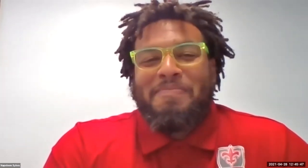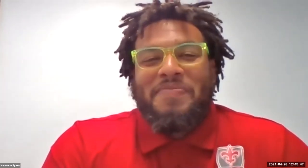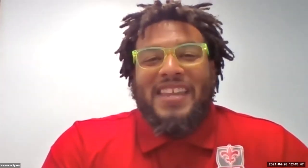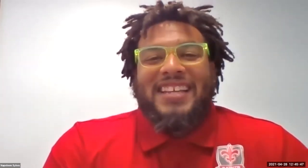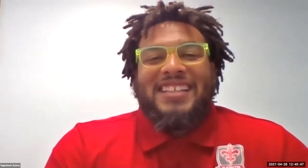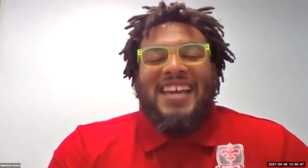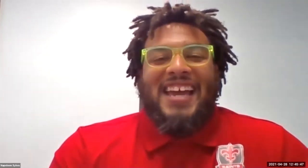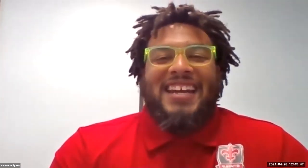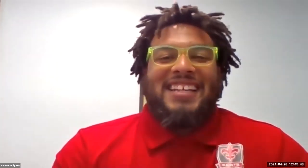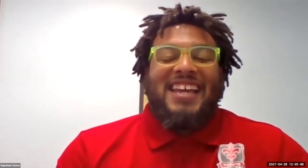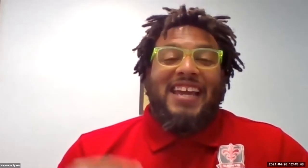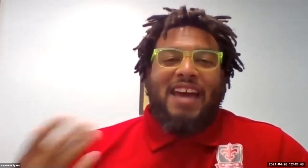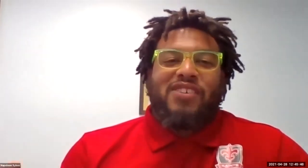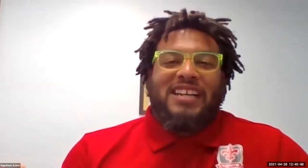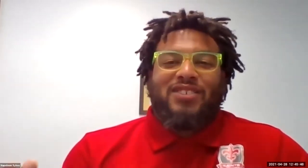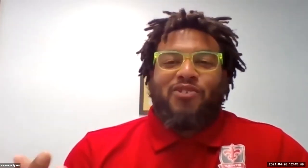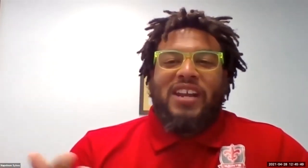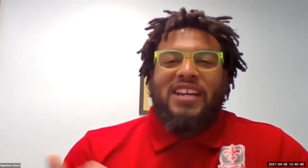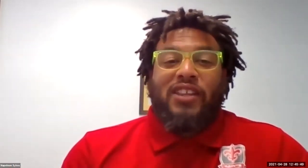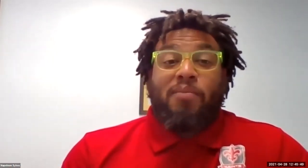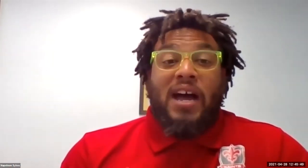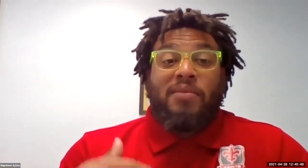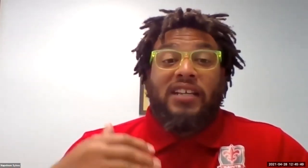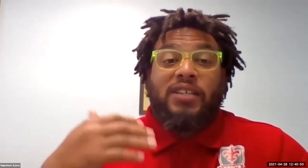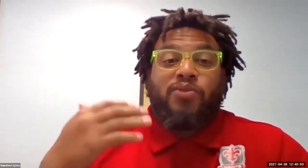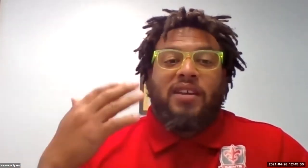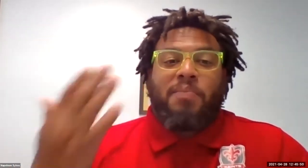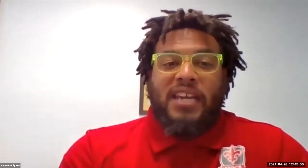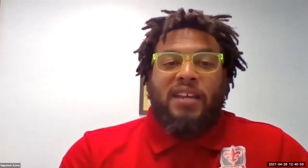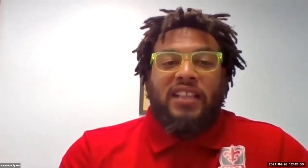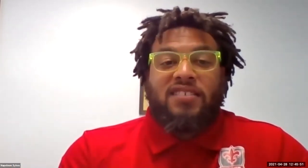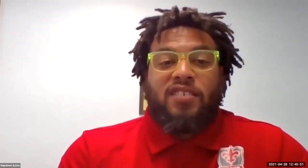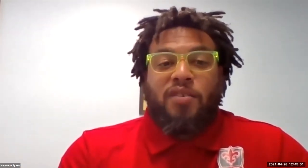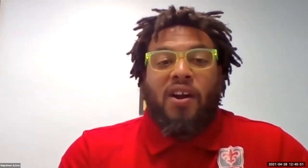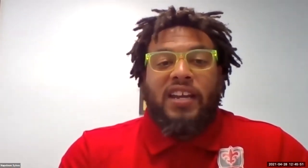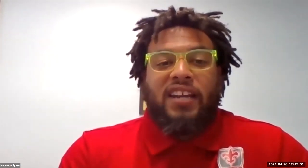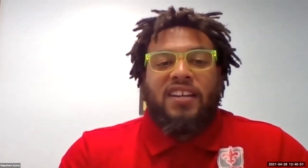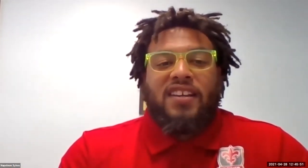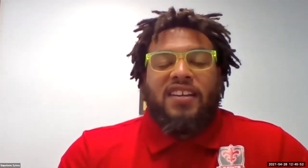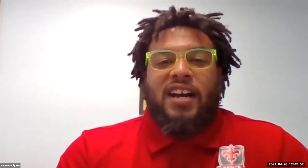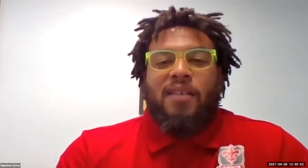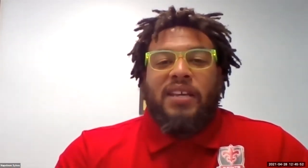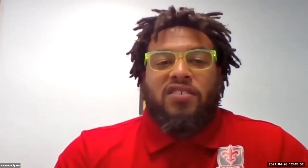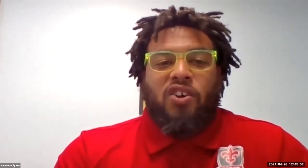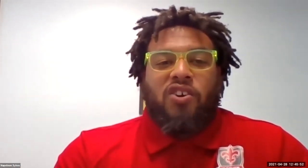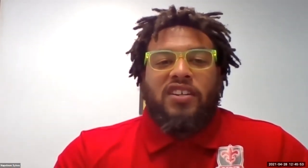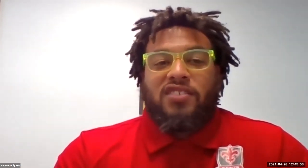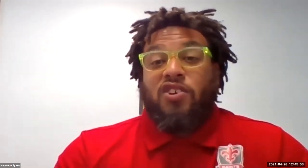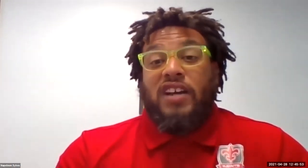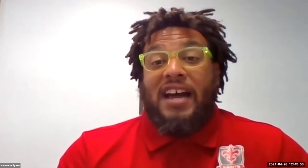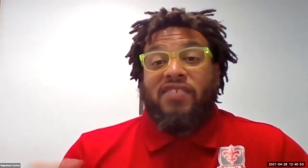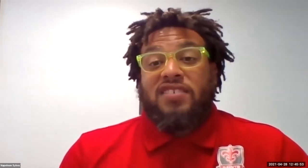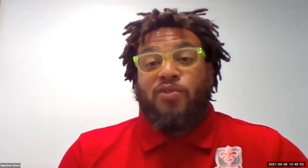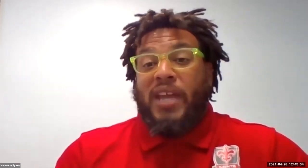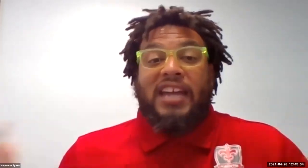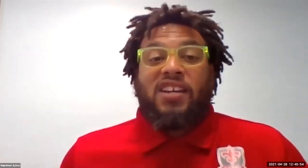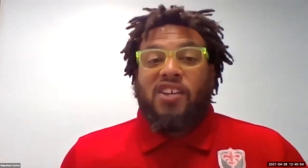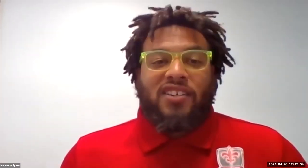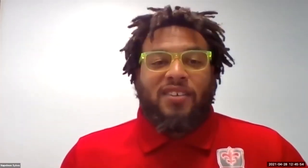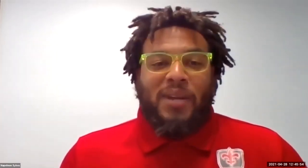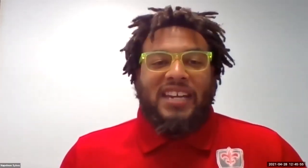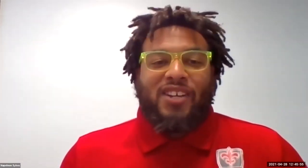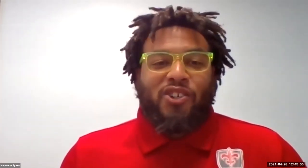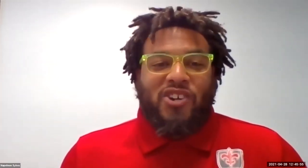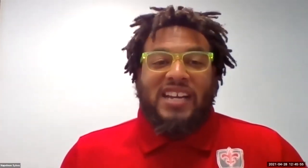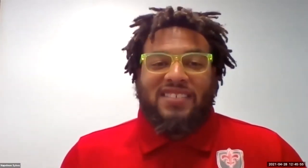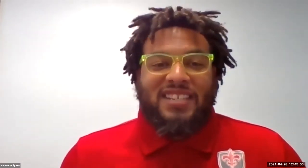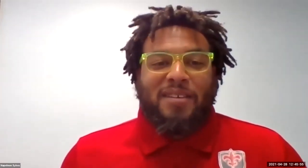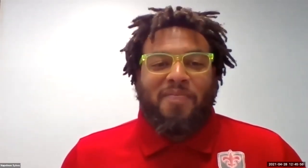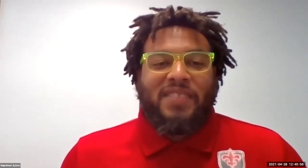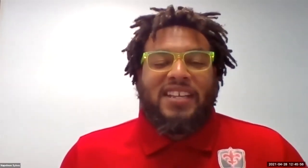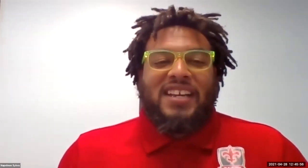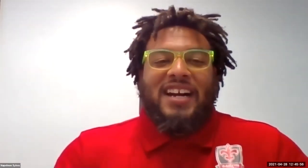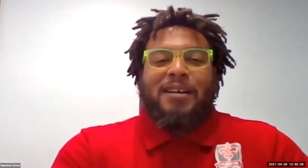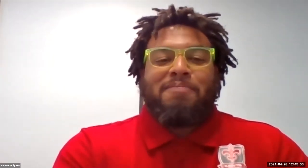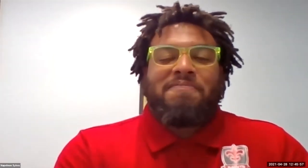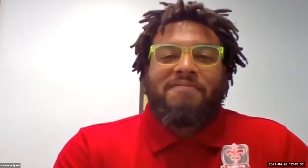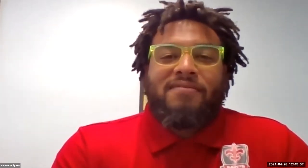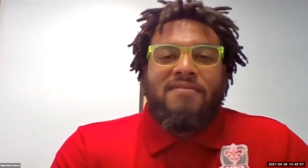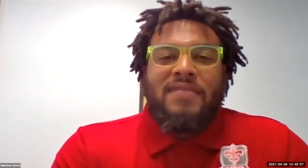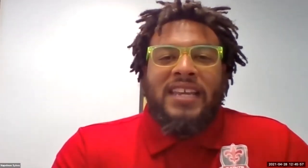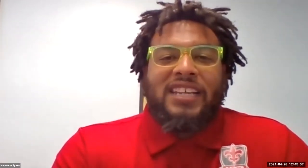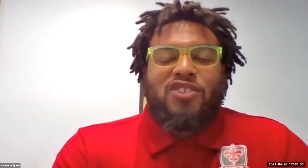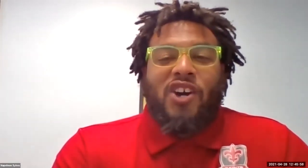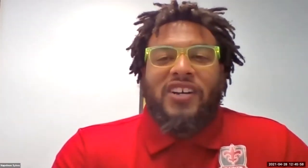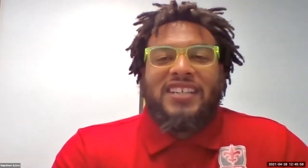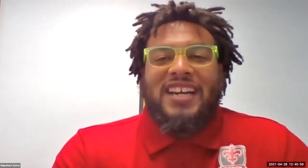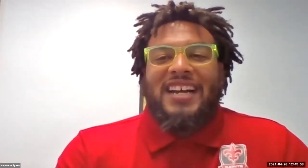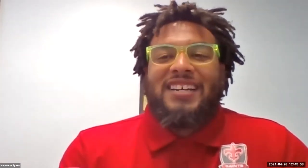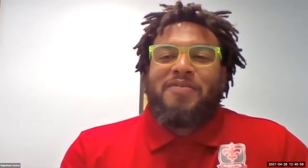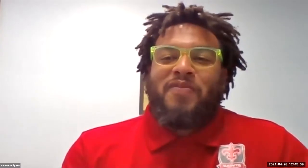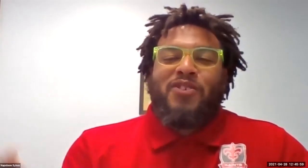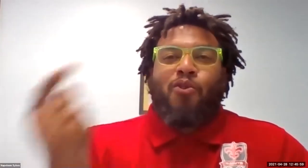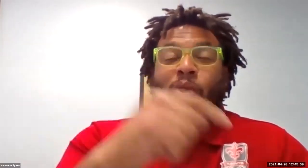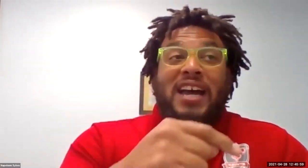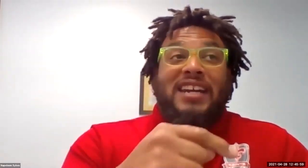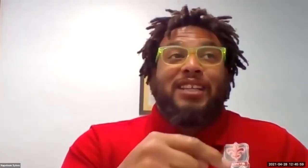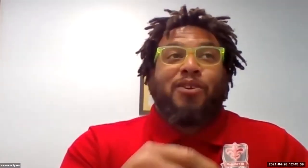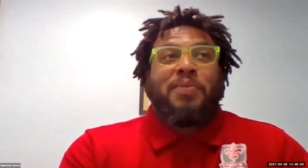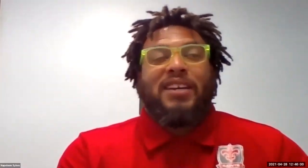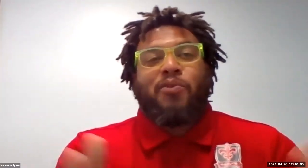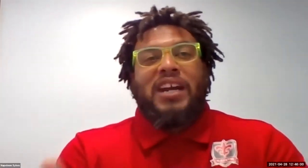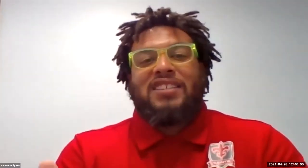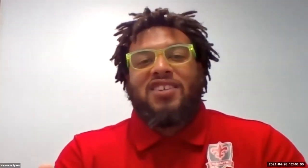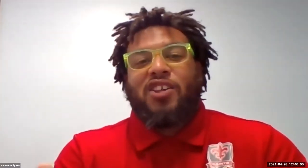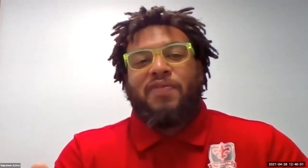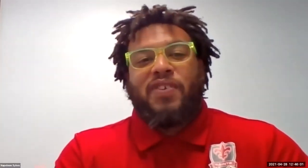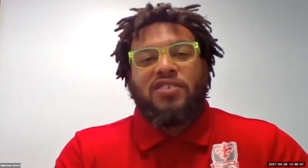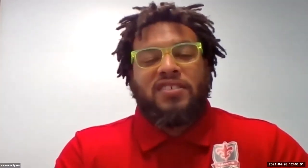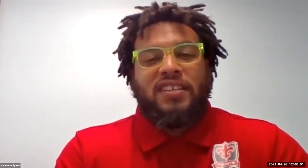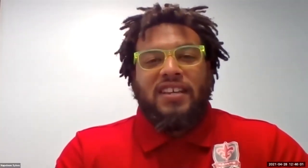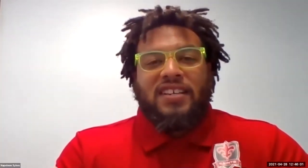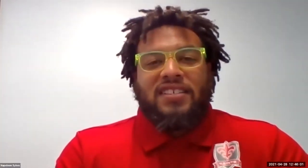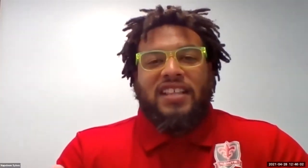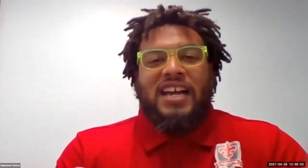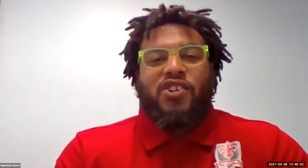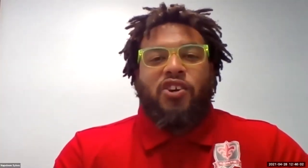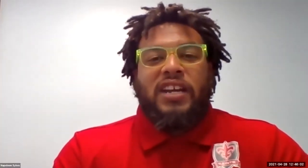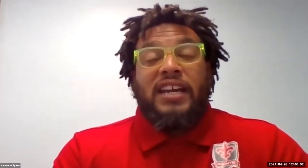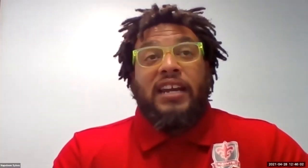For the last several years, I have enjoyed going to the market around the holidays.